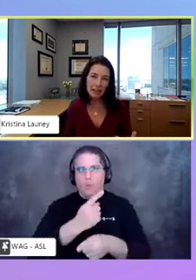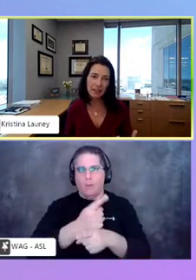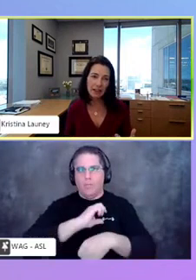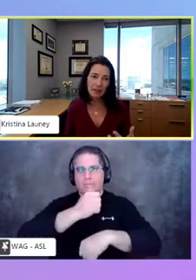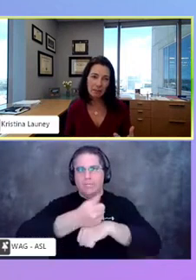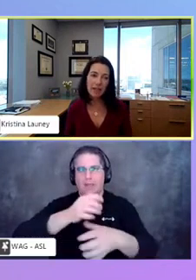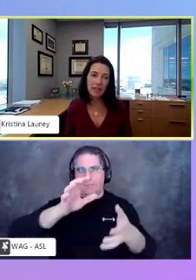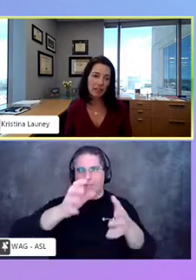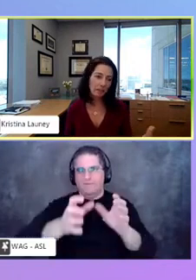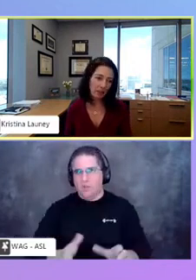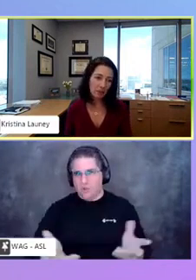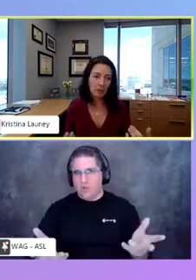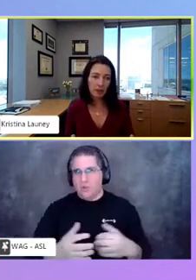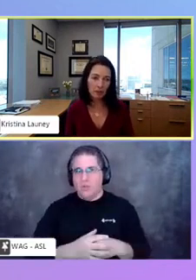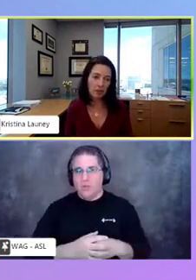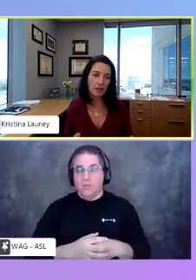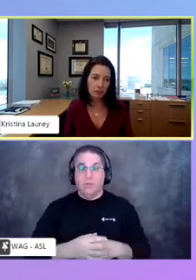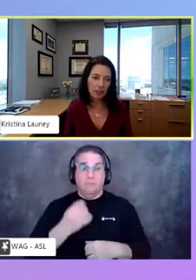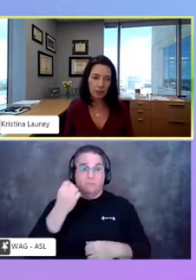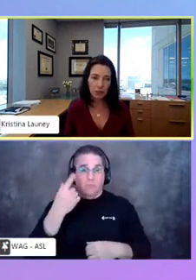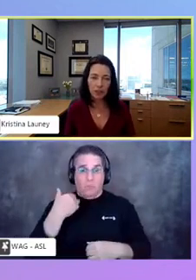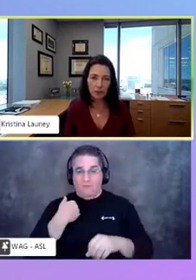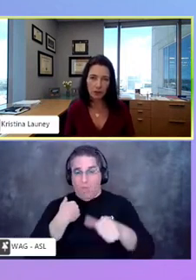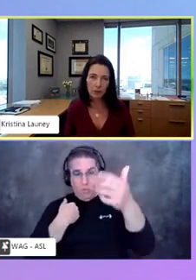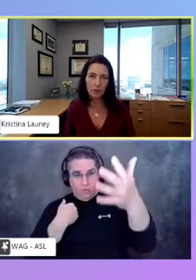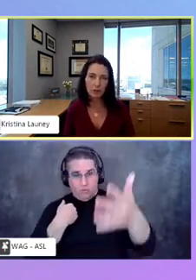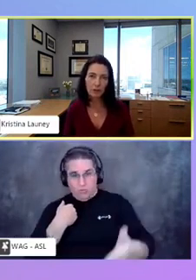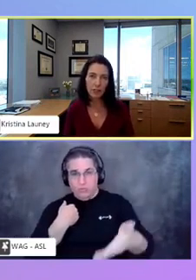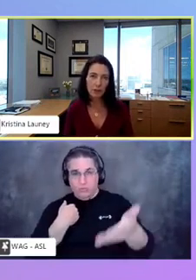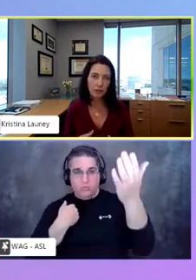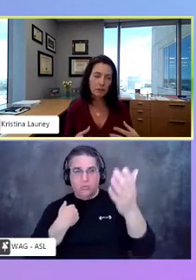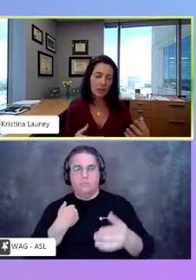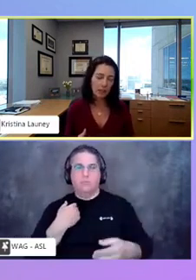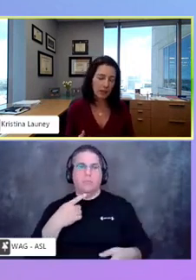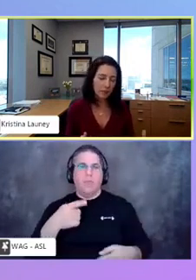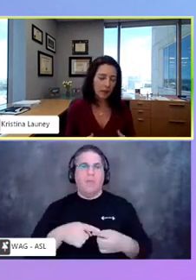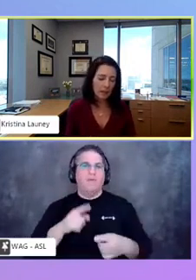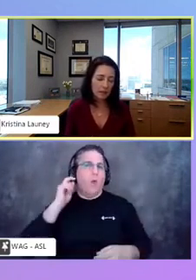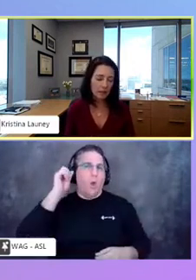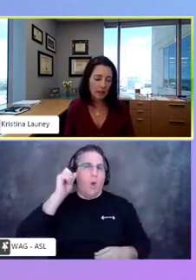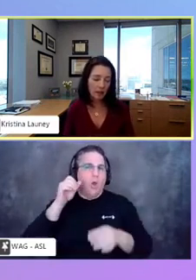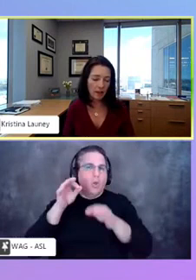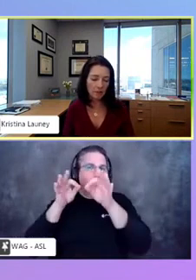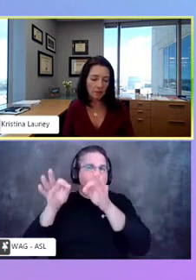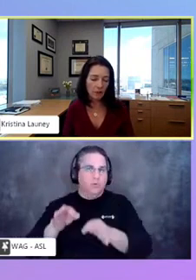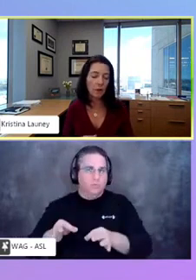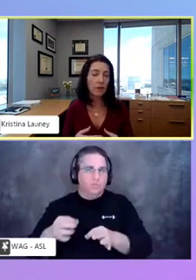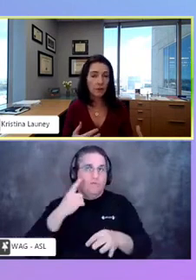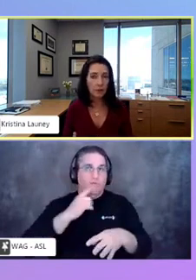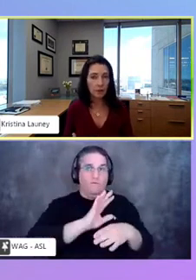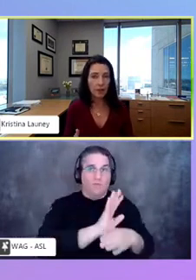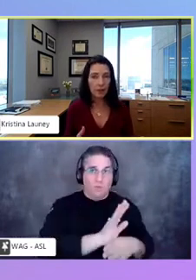of headings, and the keyboard only capability. Not being being properly configured,